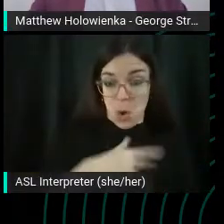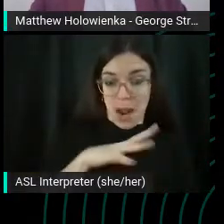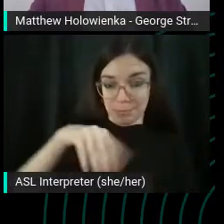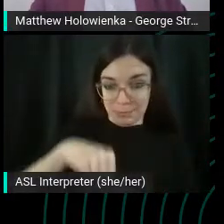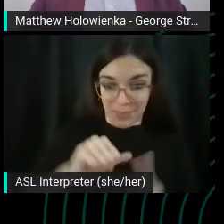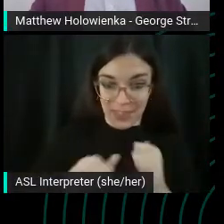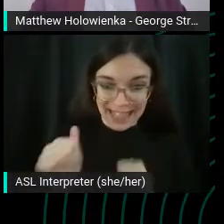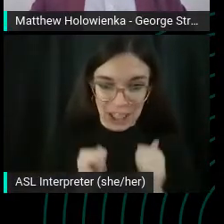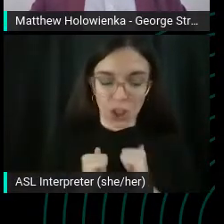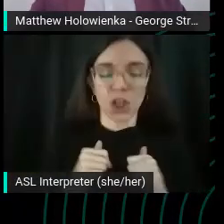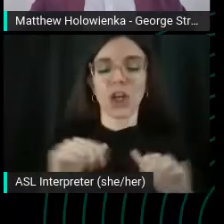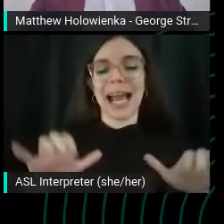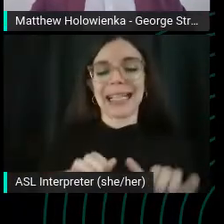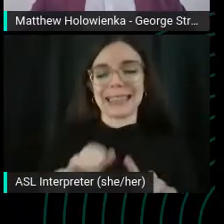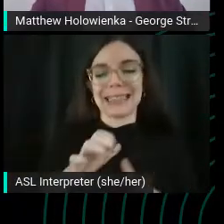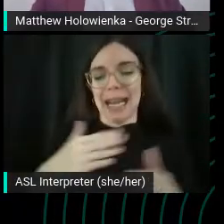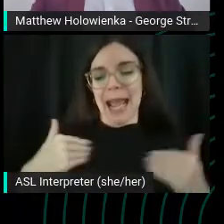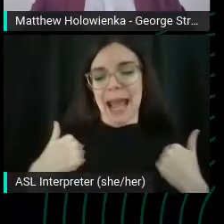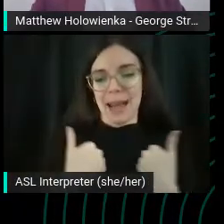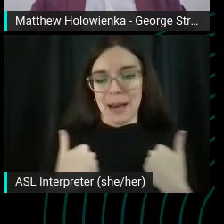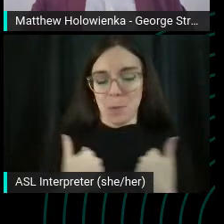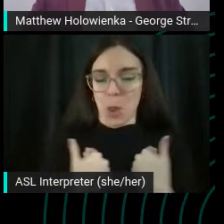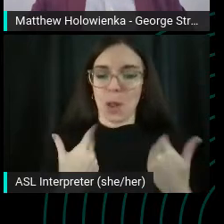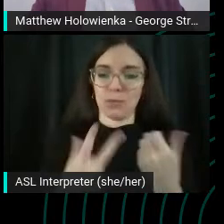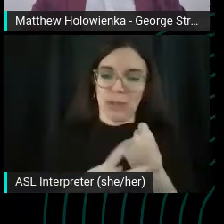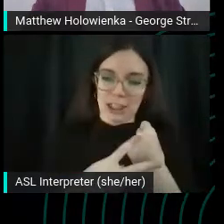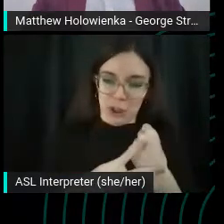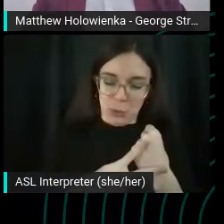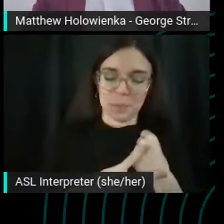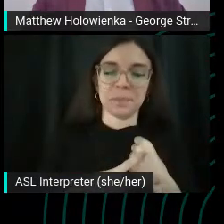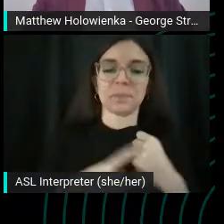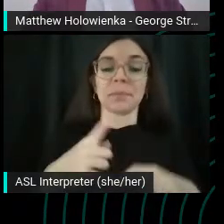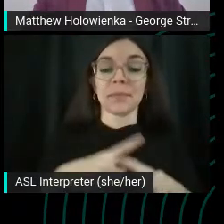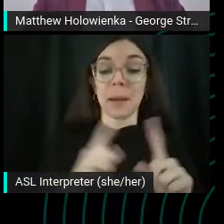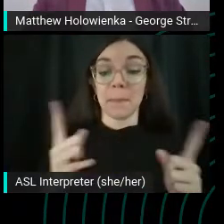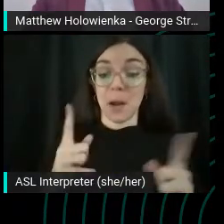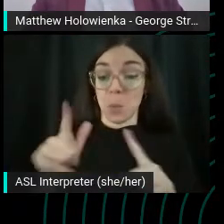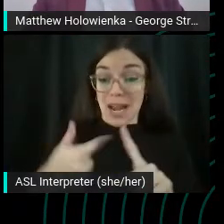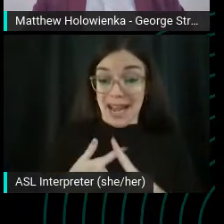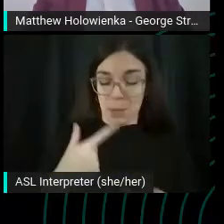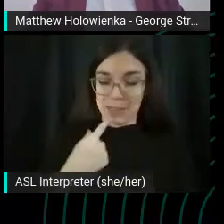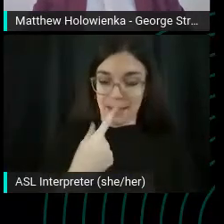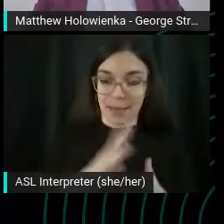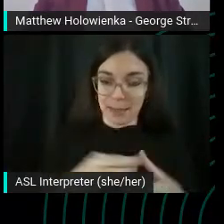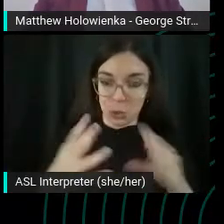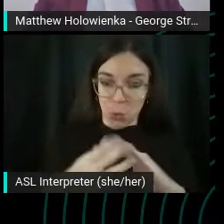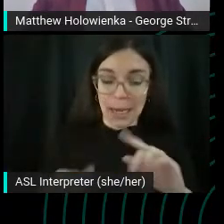But from a videography standpoint, that made me more of a documentarian. When I was telling a story about an animal in need of rescue,